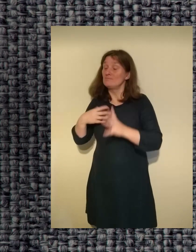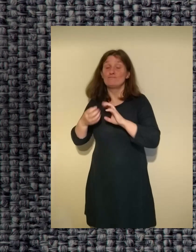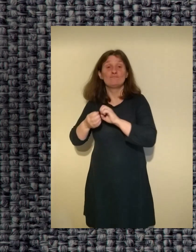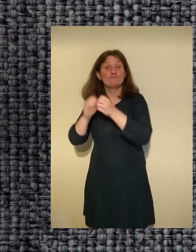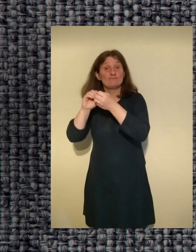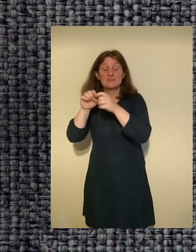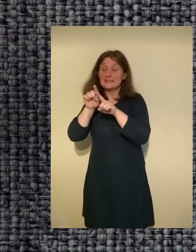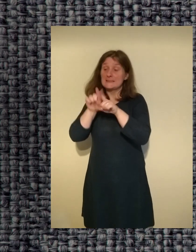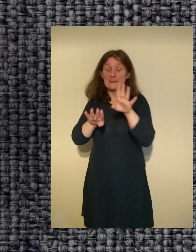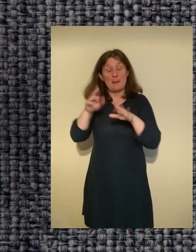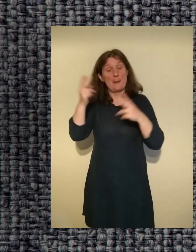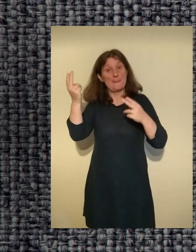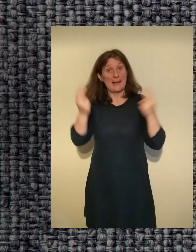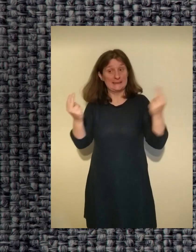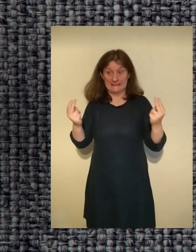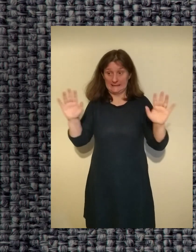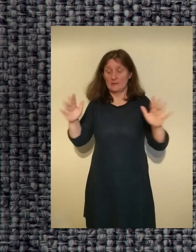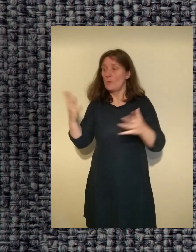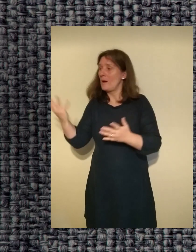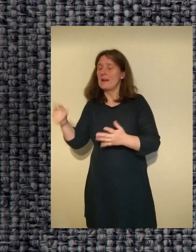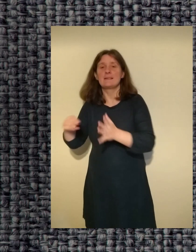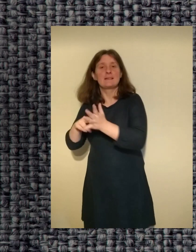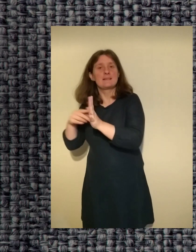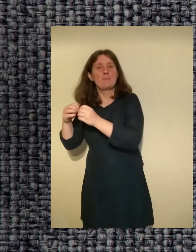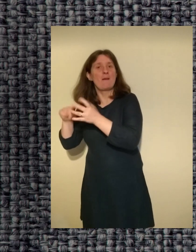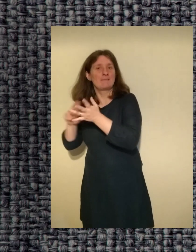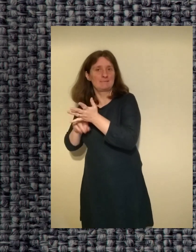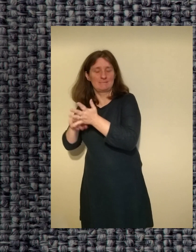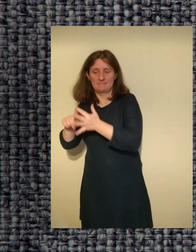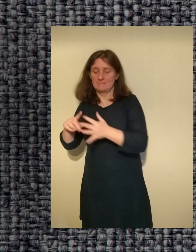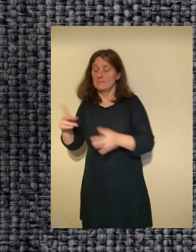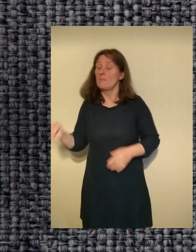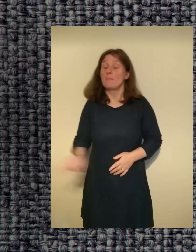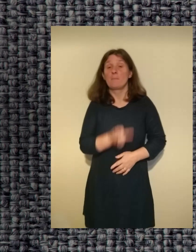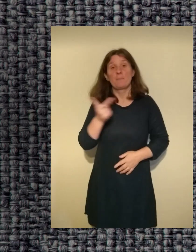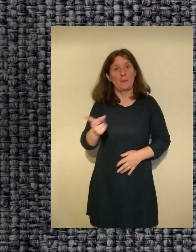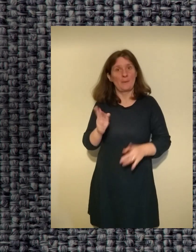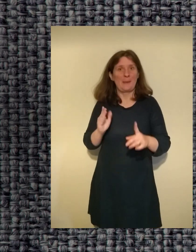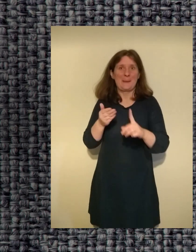produce a similarly sized painting for display at Narbonne. The competition between them